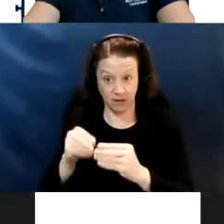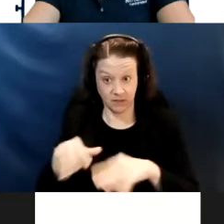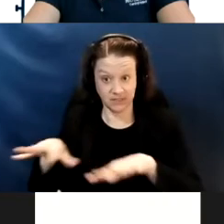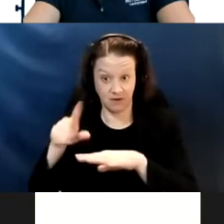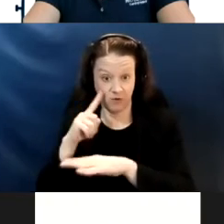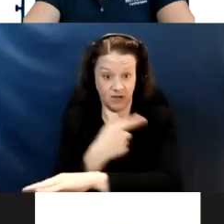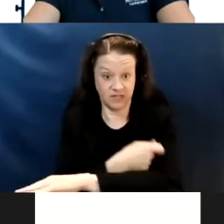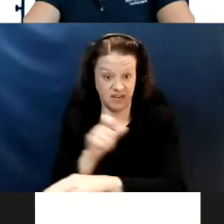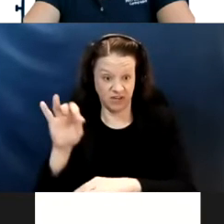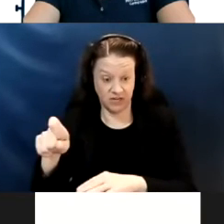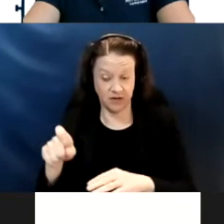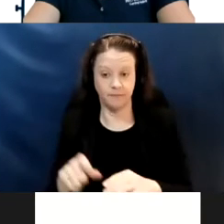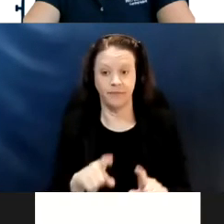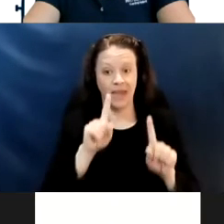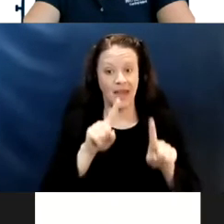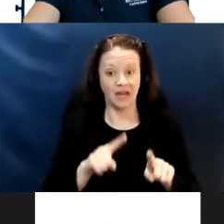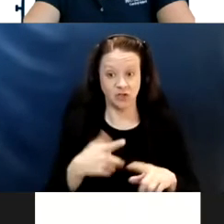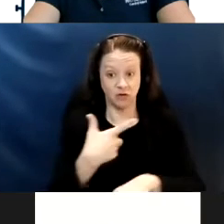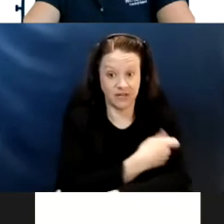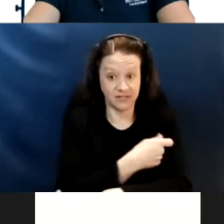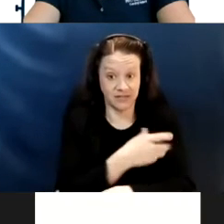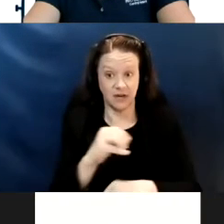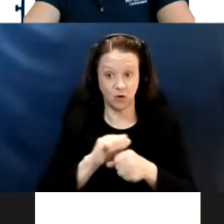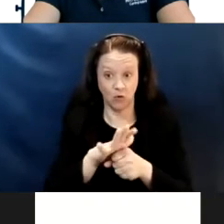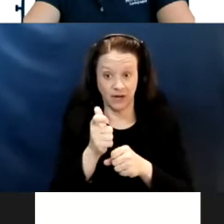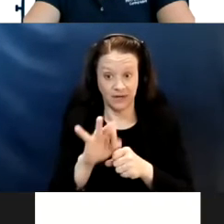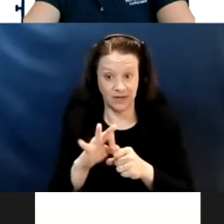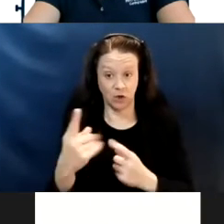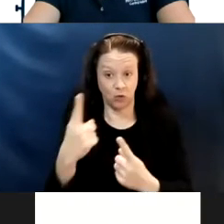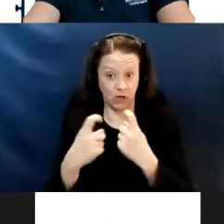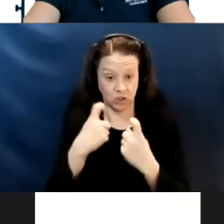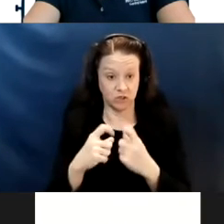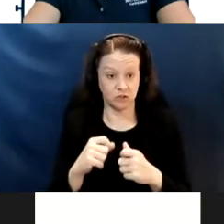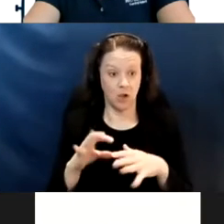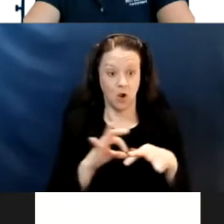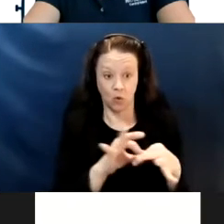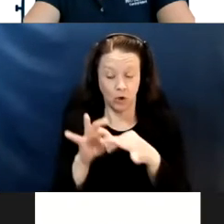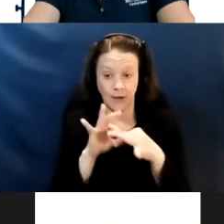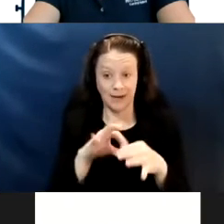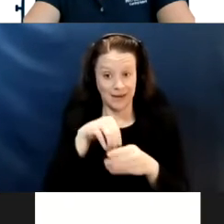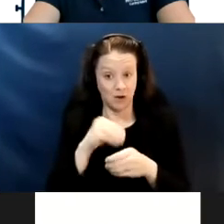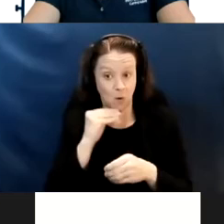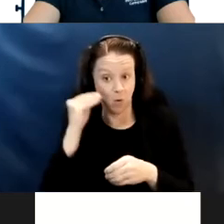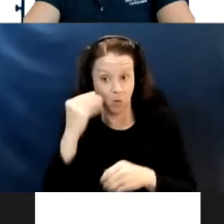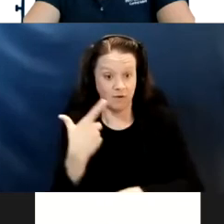Answer vaccine and COVID-19 questions. Coordinate an in-home vaccines